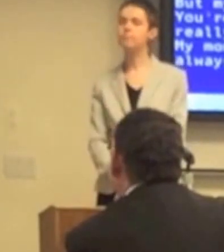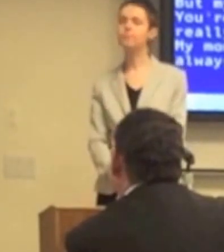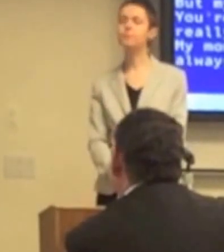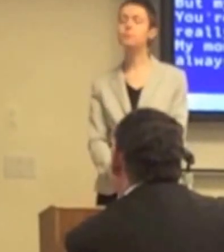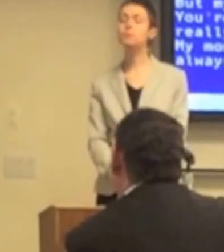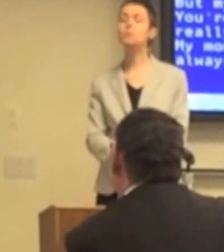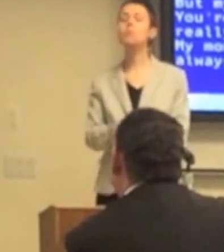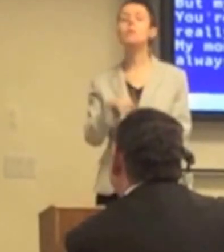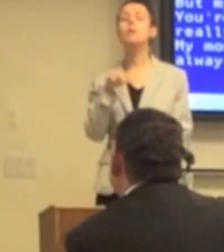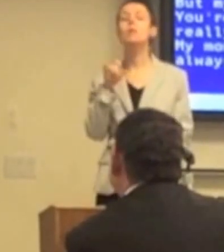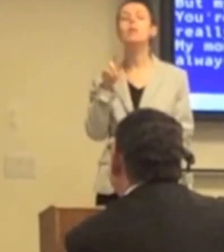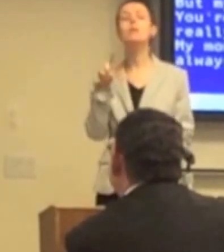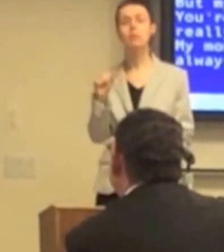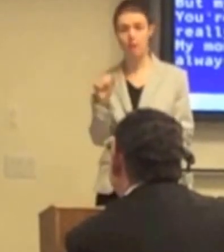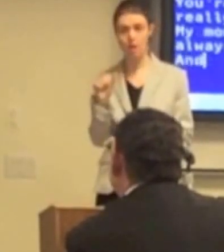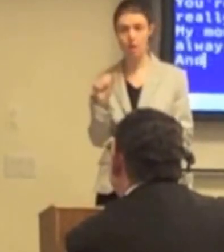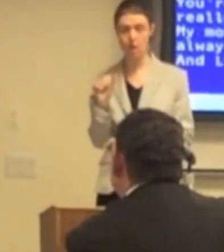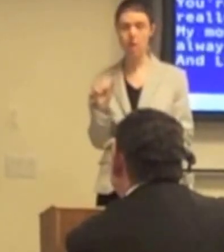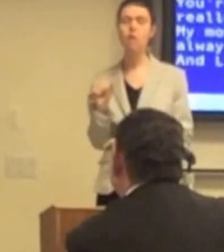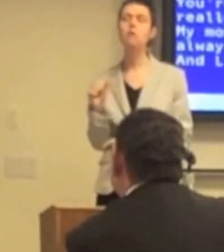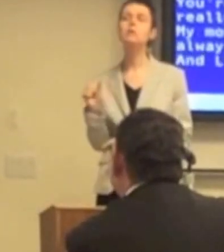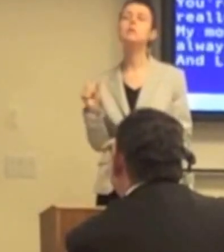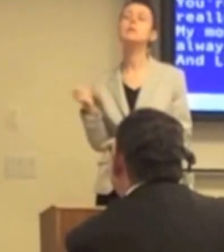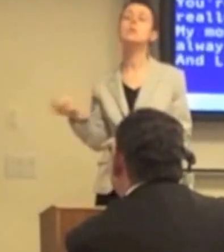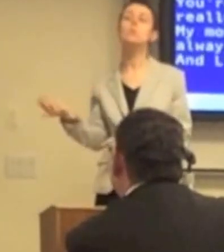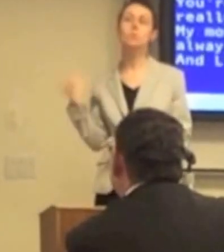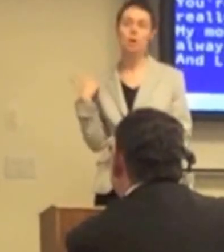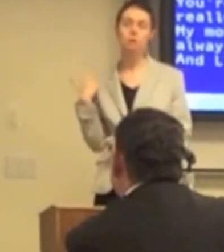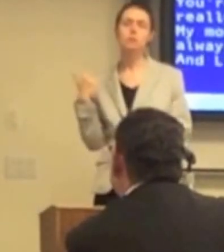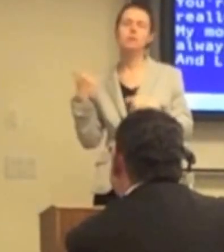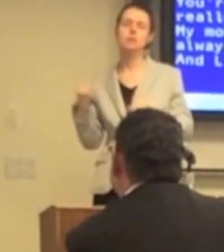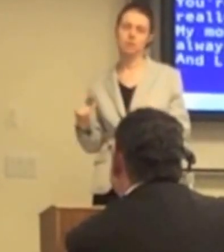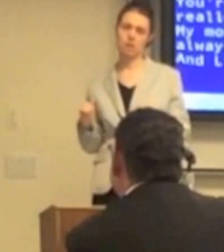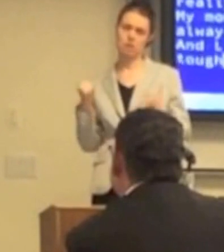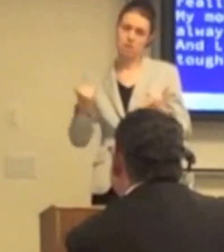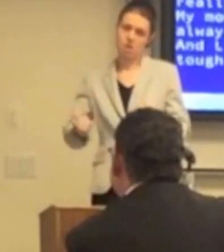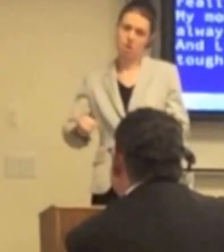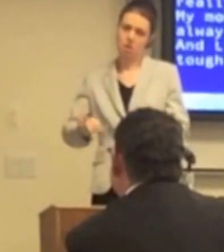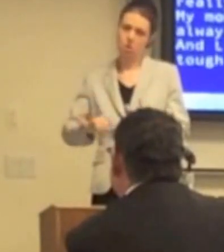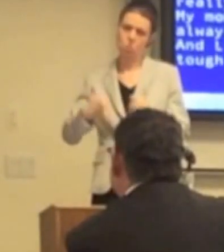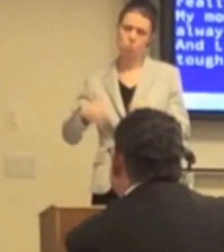And Linda was and still is tough on me.